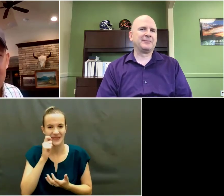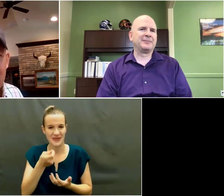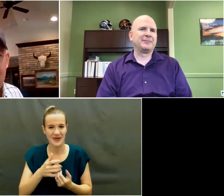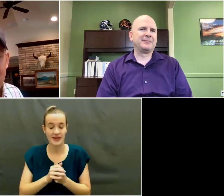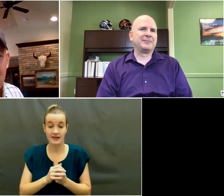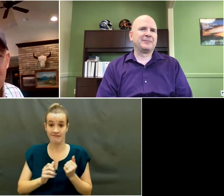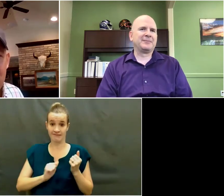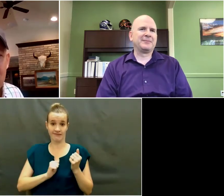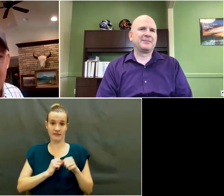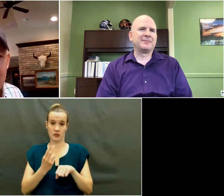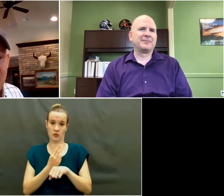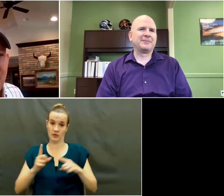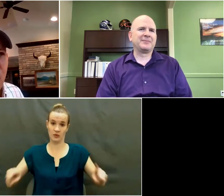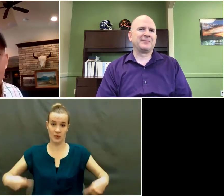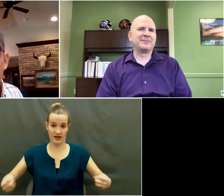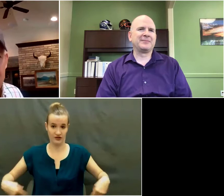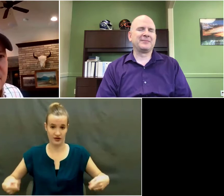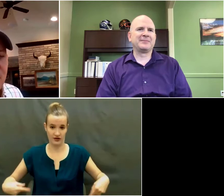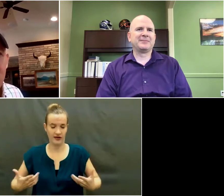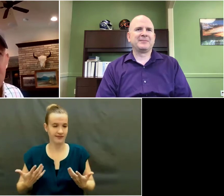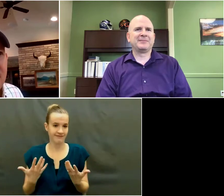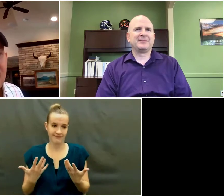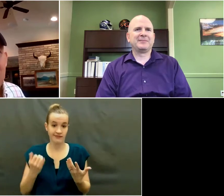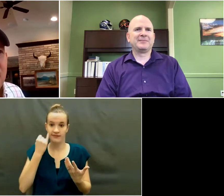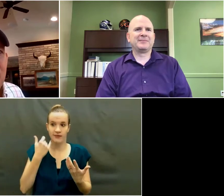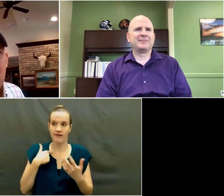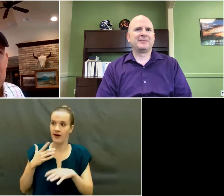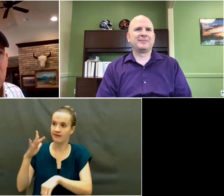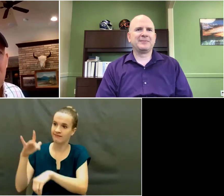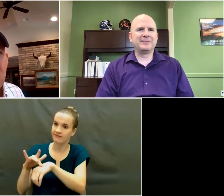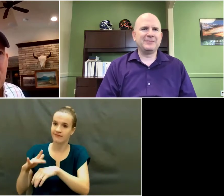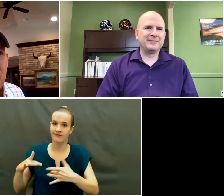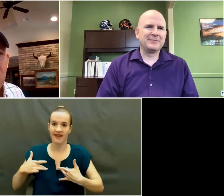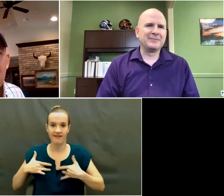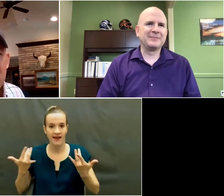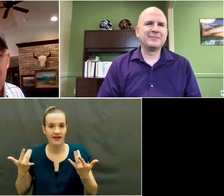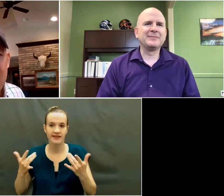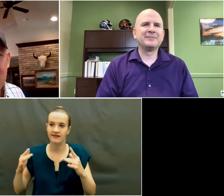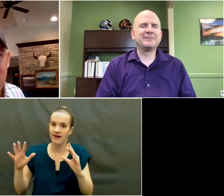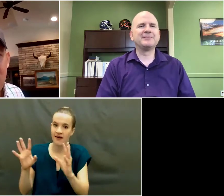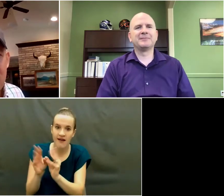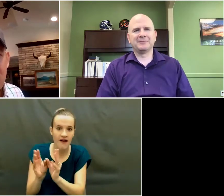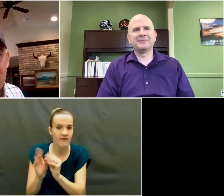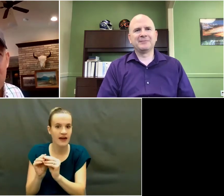and if you ever go to an event or a conference or, a, um um you're in a space where it's